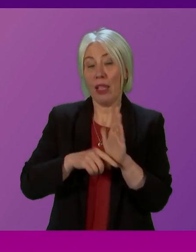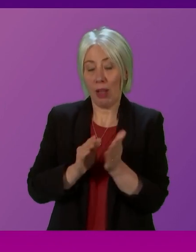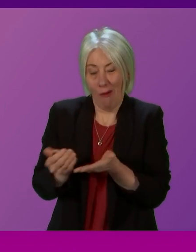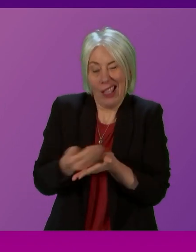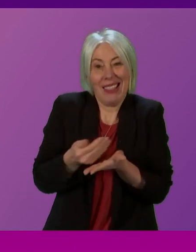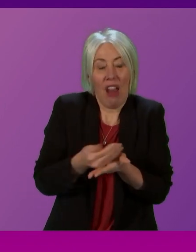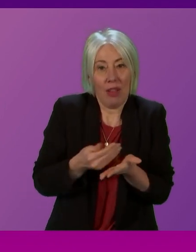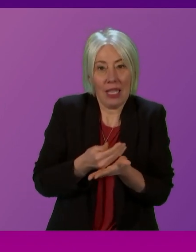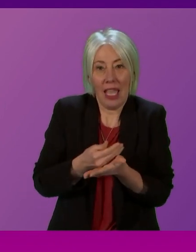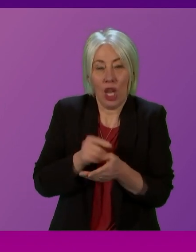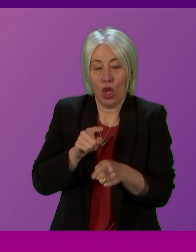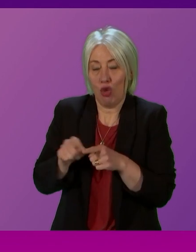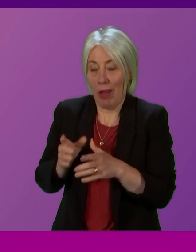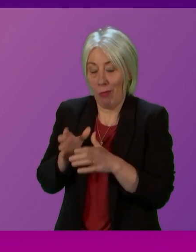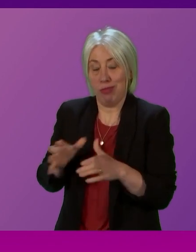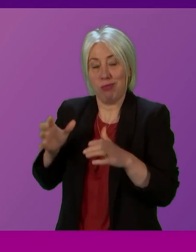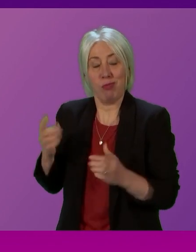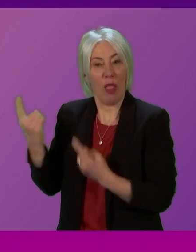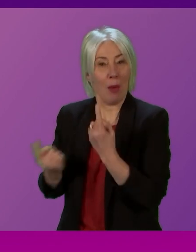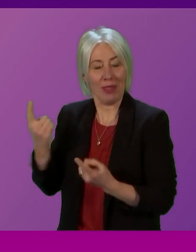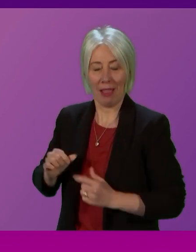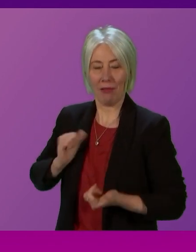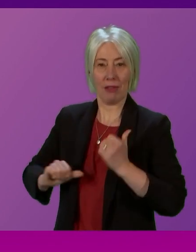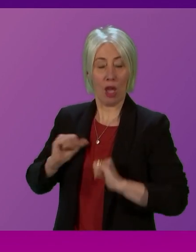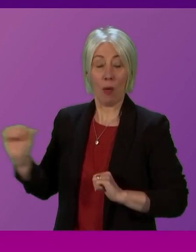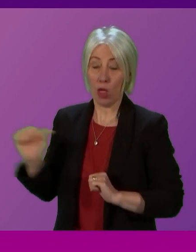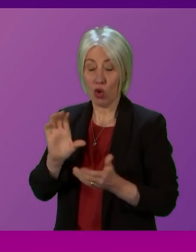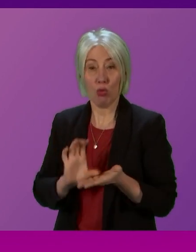UK Government’s self-inflicted inflation, increased funding to the Scottish Government—and